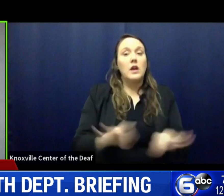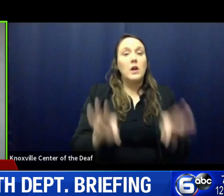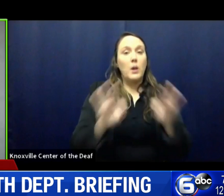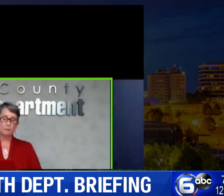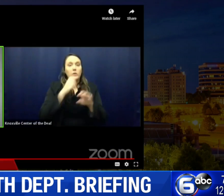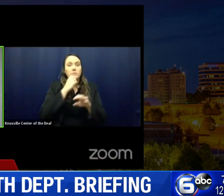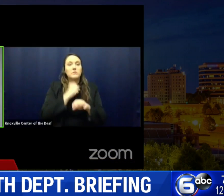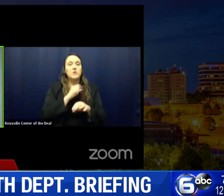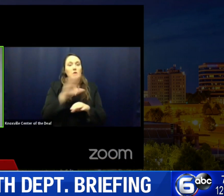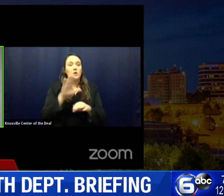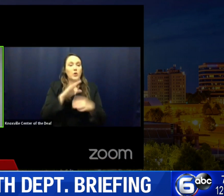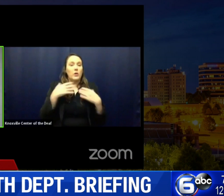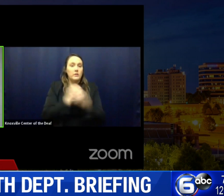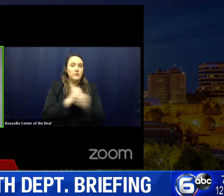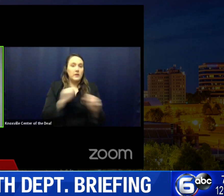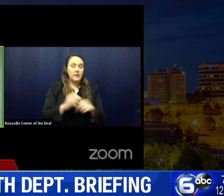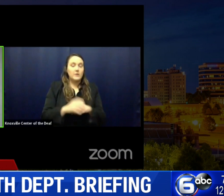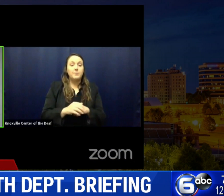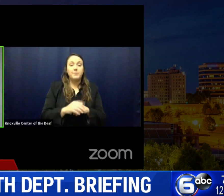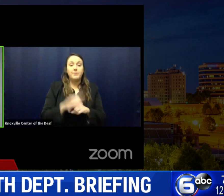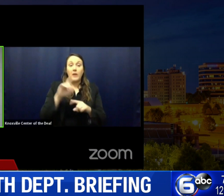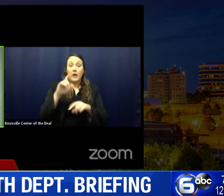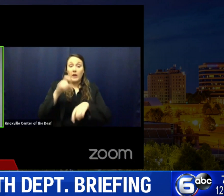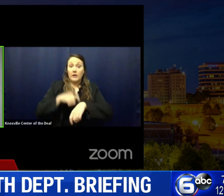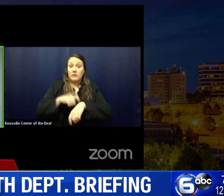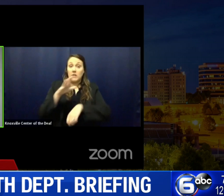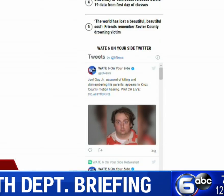TO GET THAT AUDIO. LET'S LISTEN IN, WE ARE READY